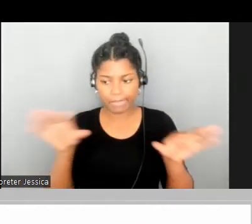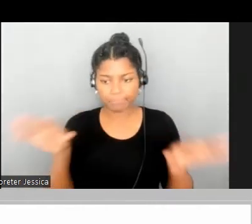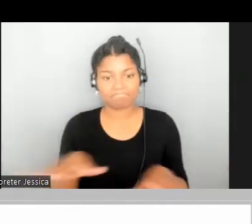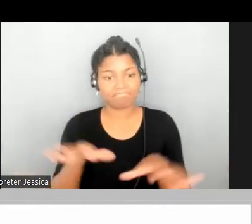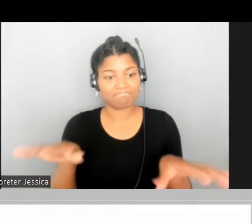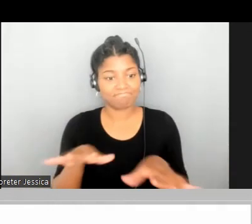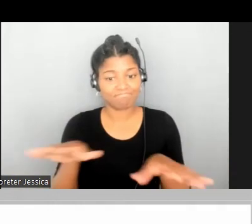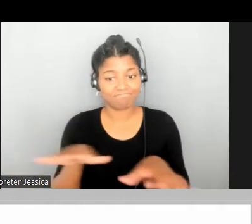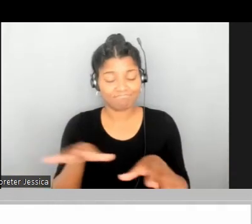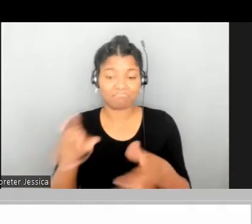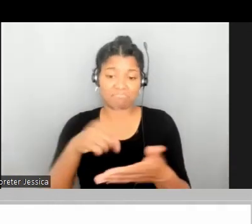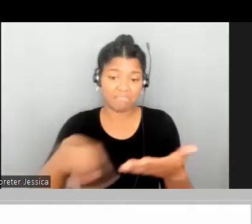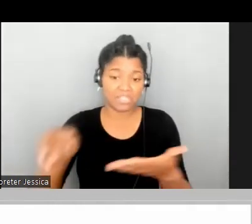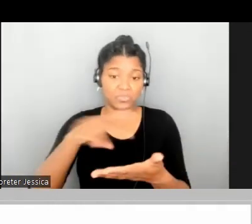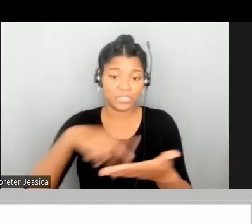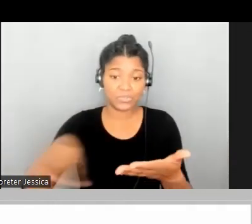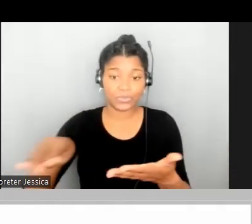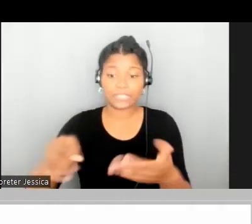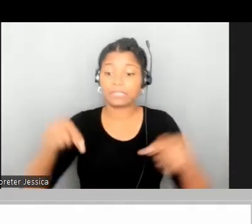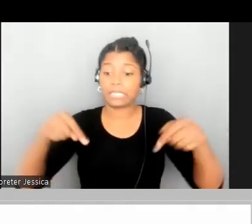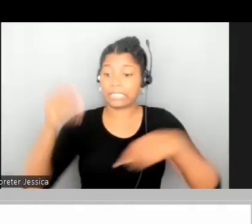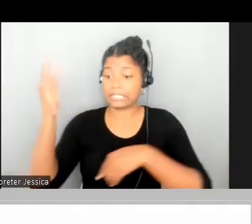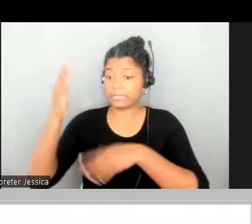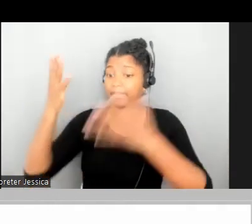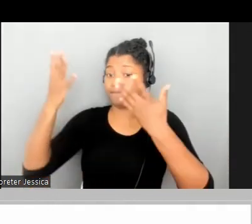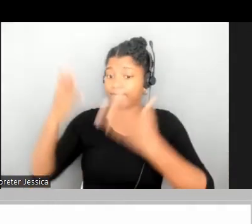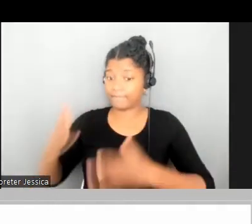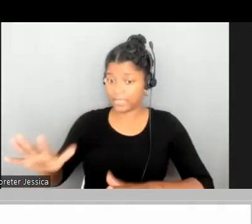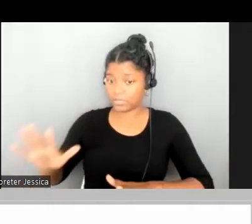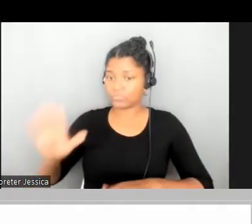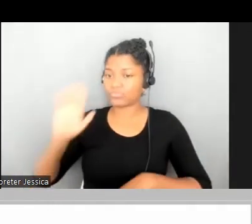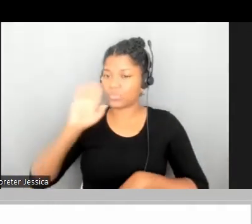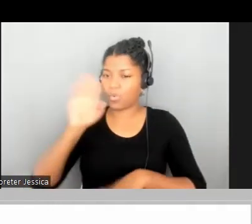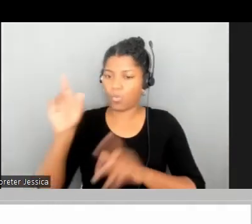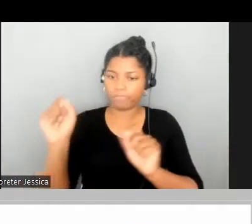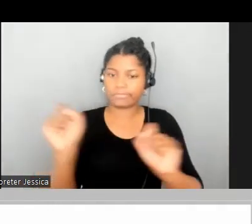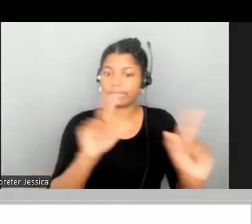webinar we will send you the slides and post recordings later in August.